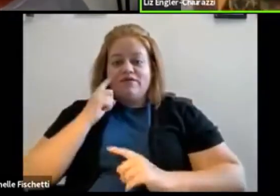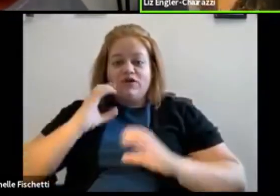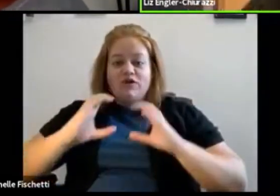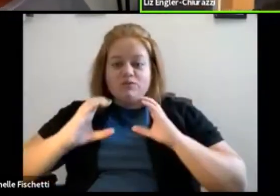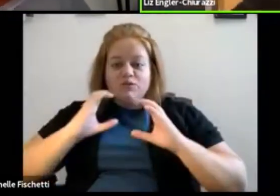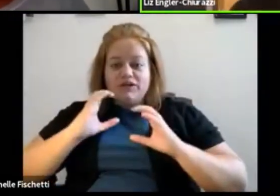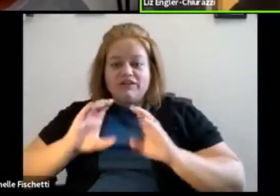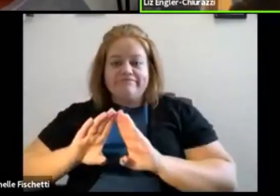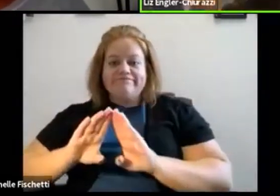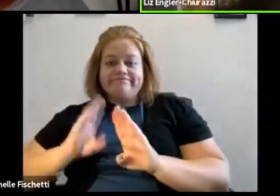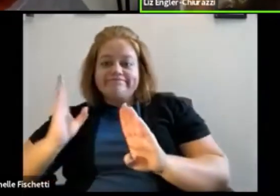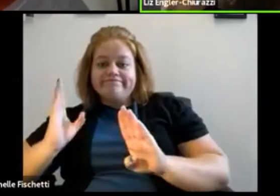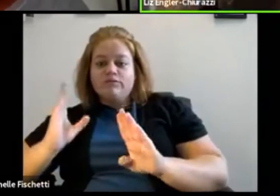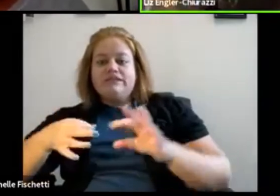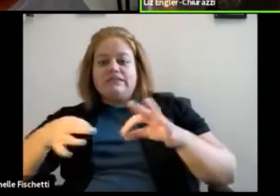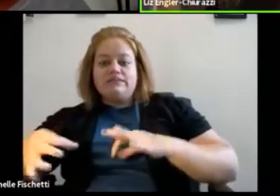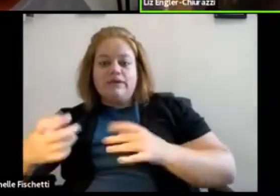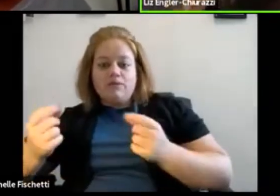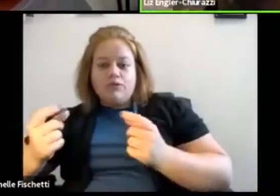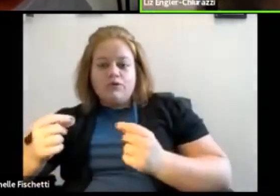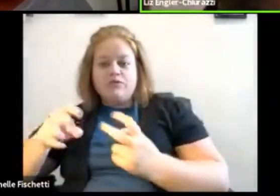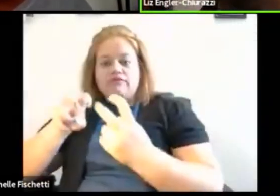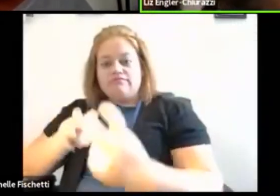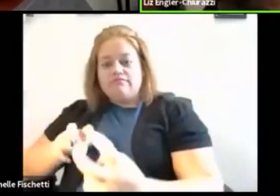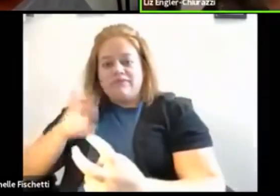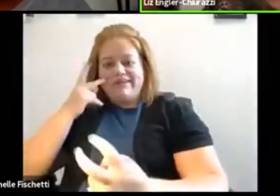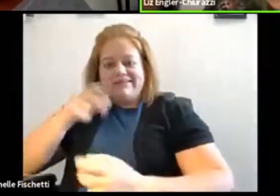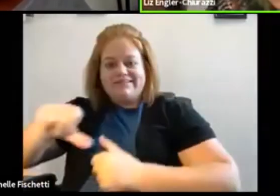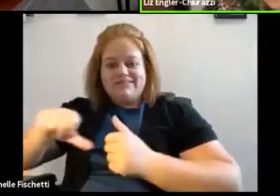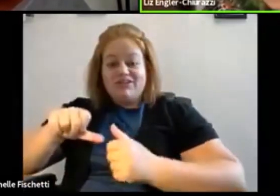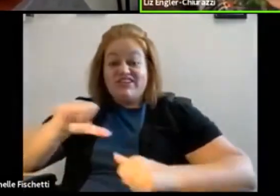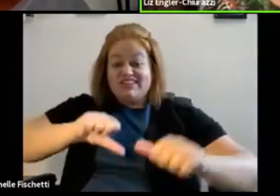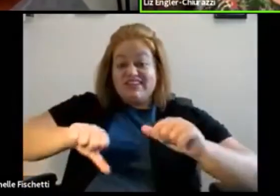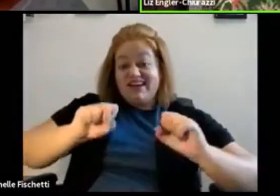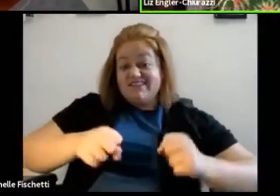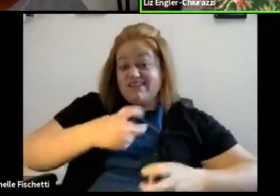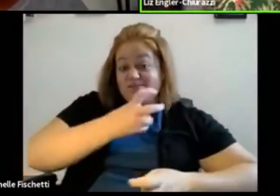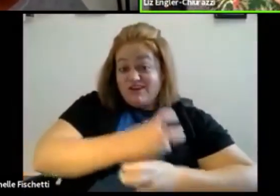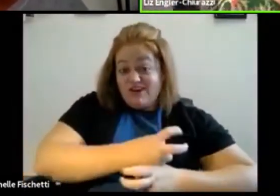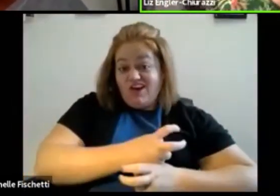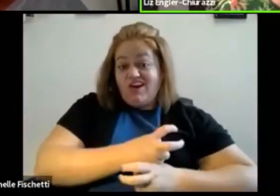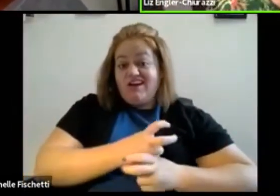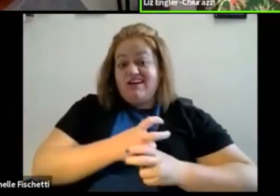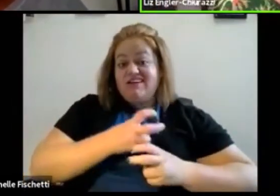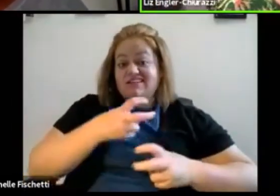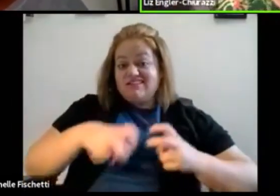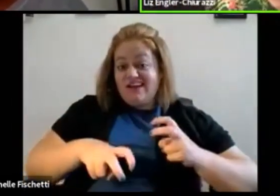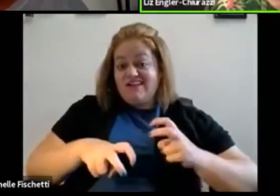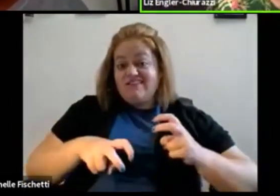we're doing a lot because science can be hard and you get to talk to your friends